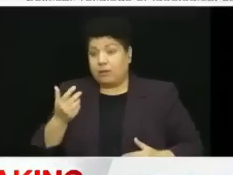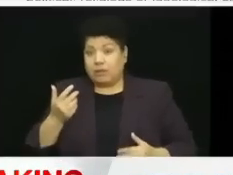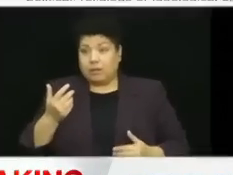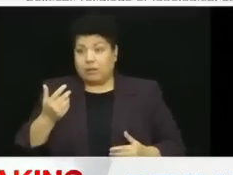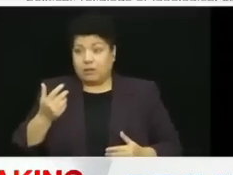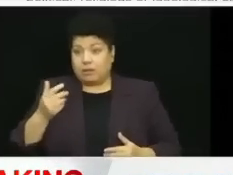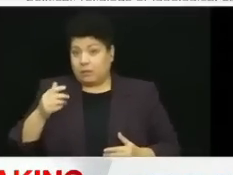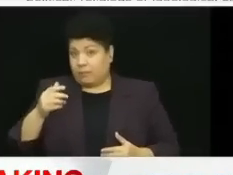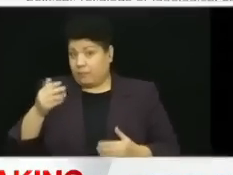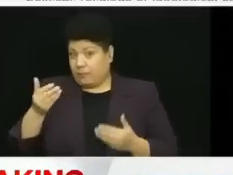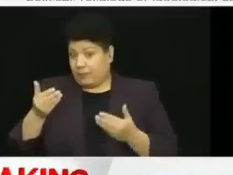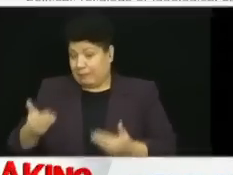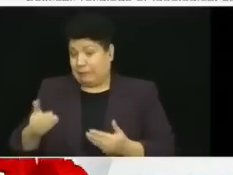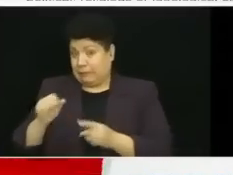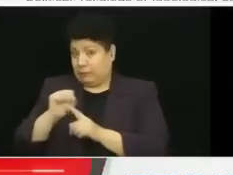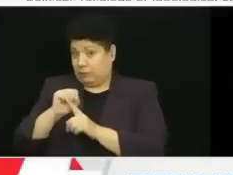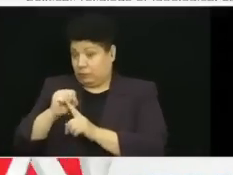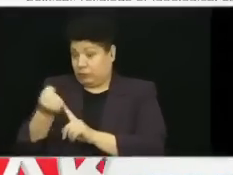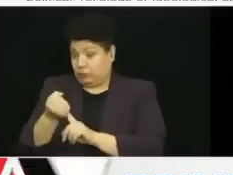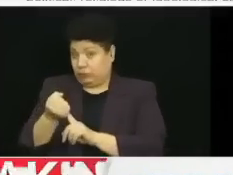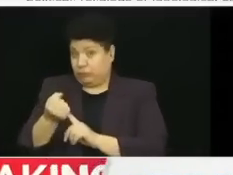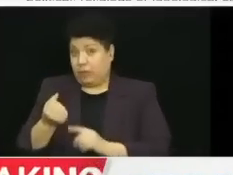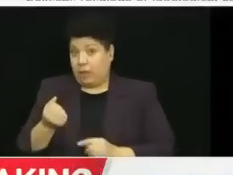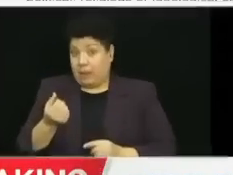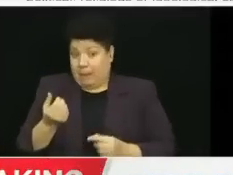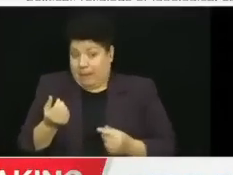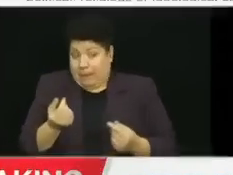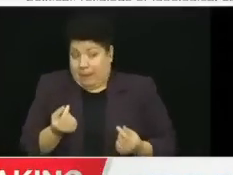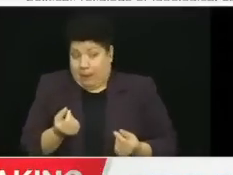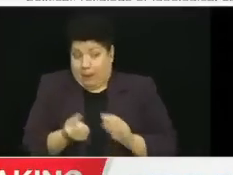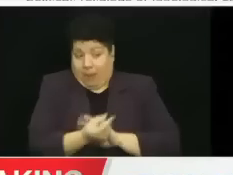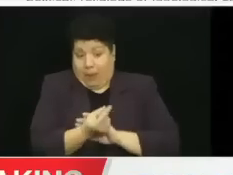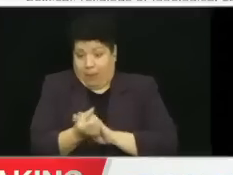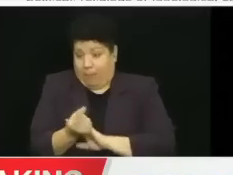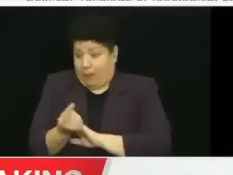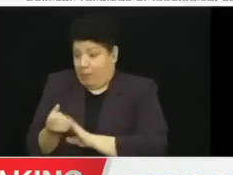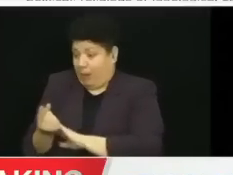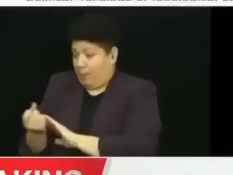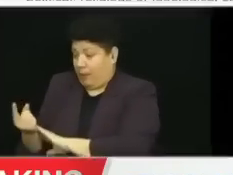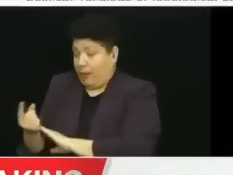ACTIVITIES WITHIN CANADA